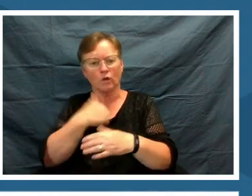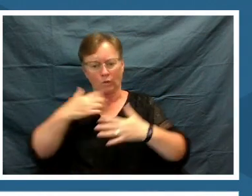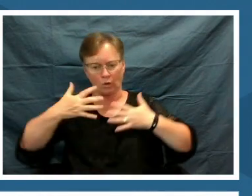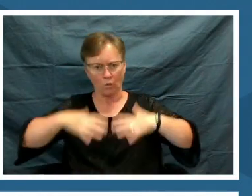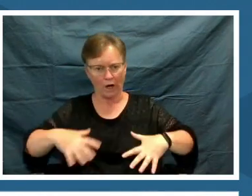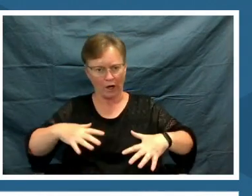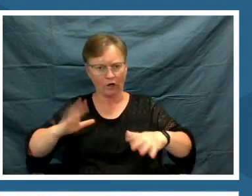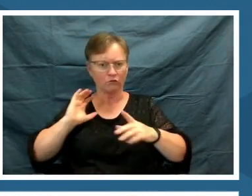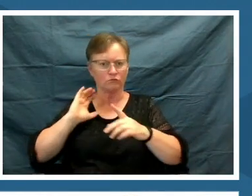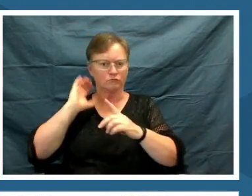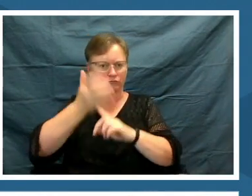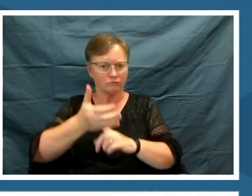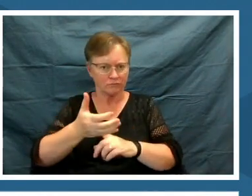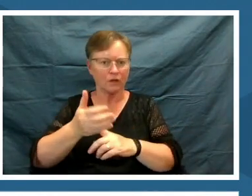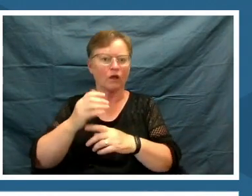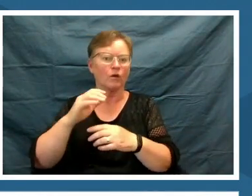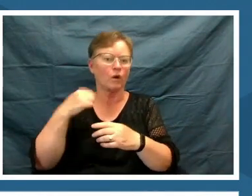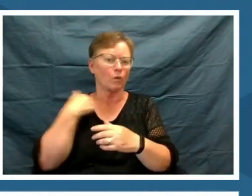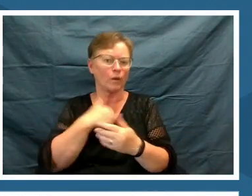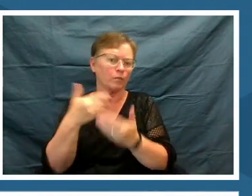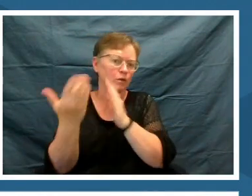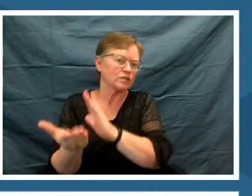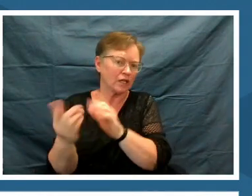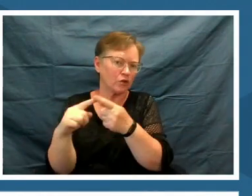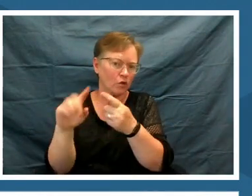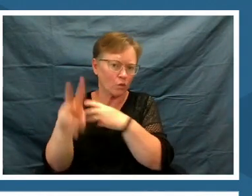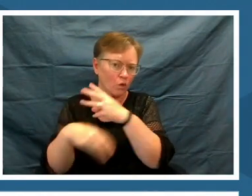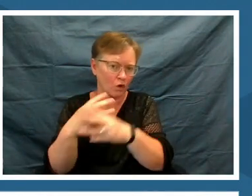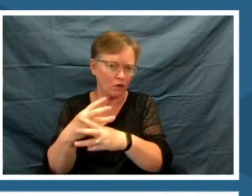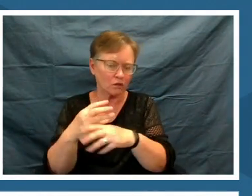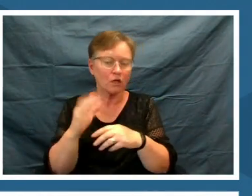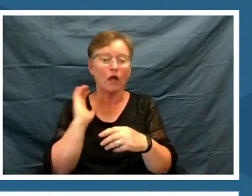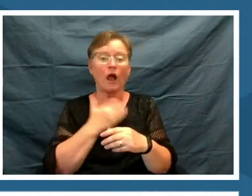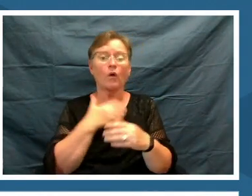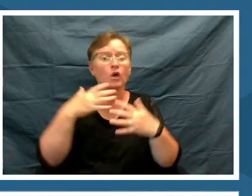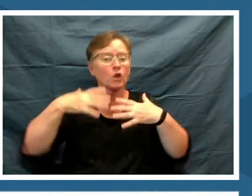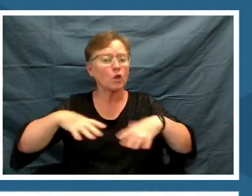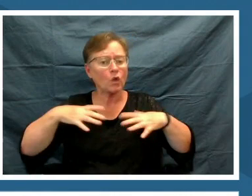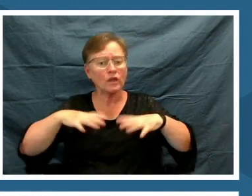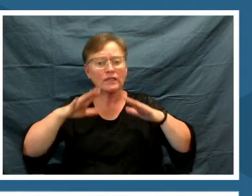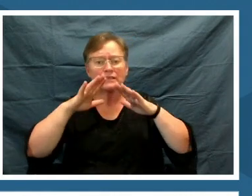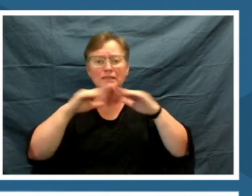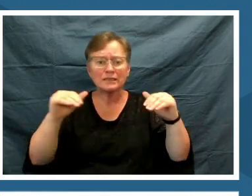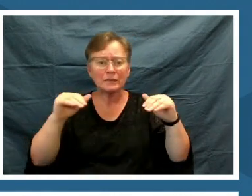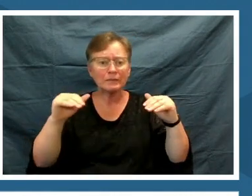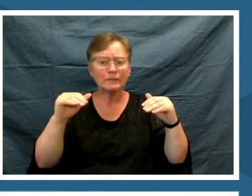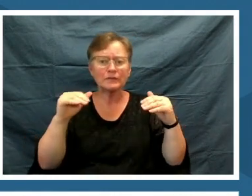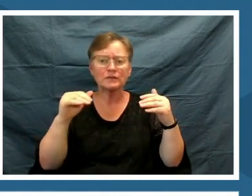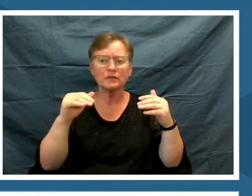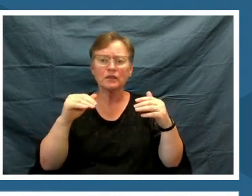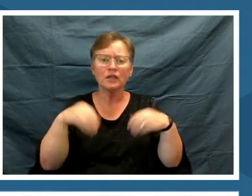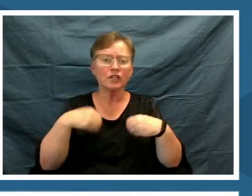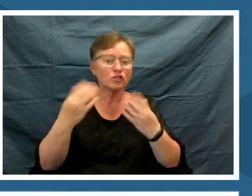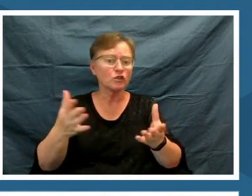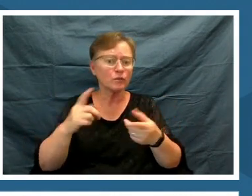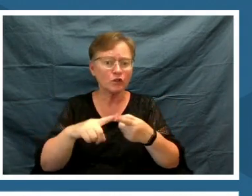world our clothing systems contribute to